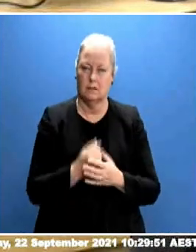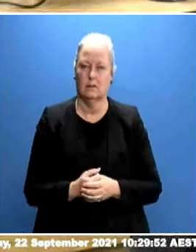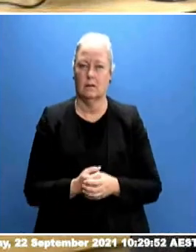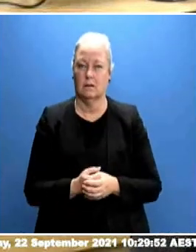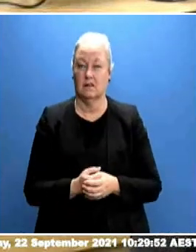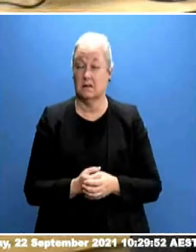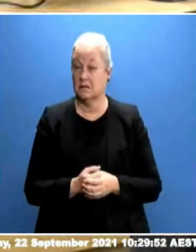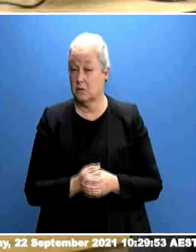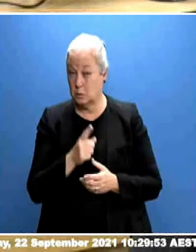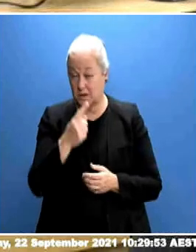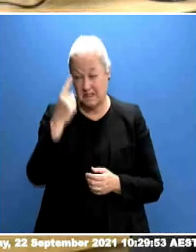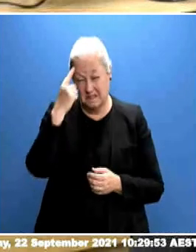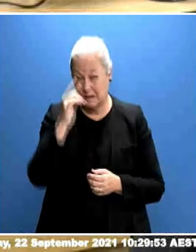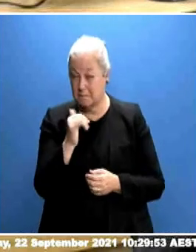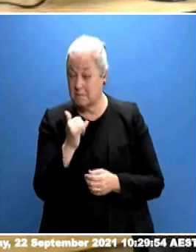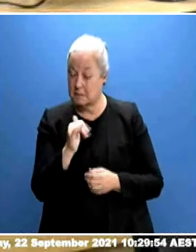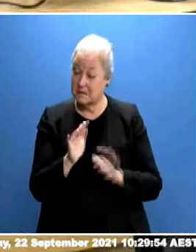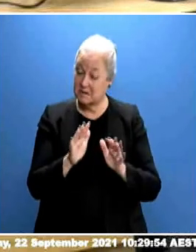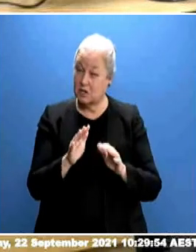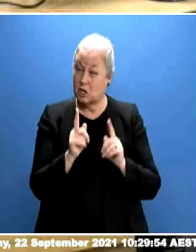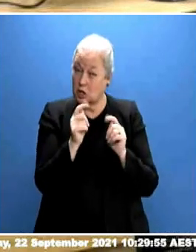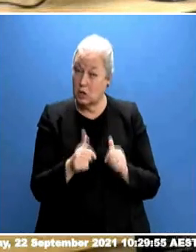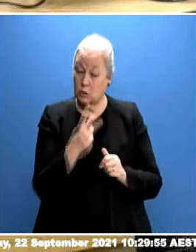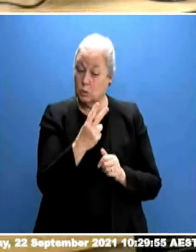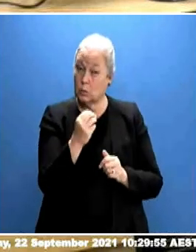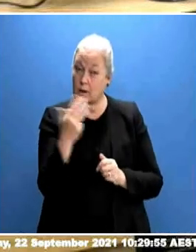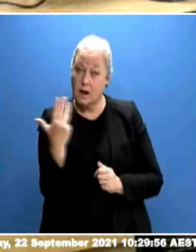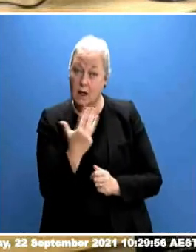but is it possible that it was early in 2019, and that